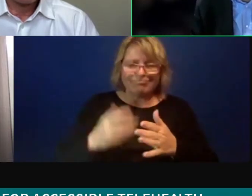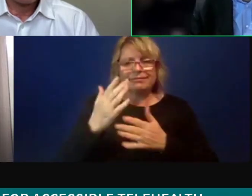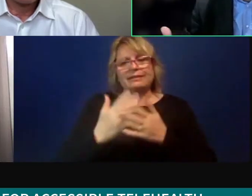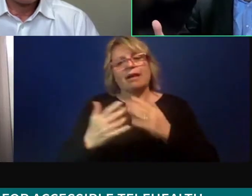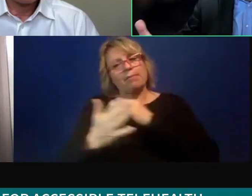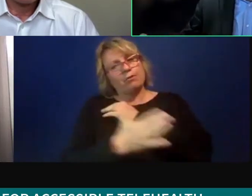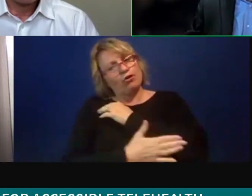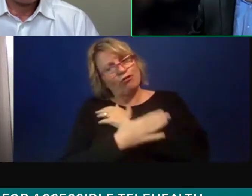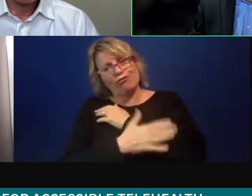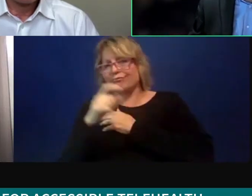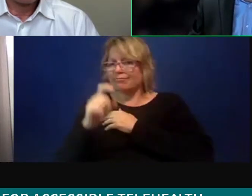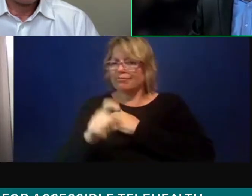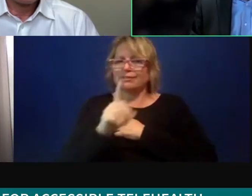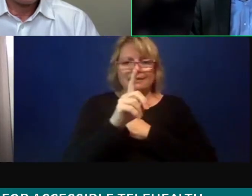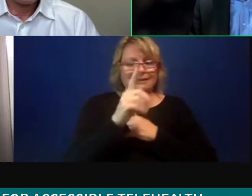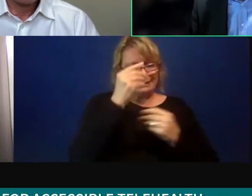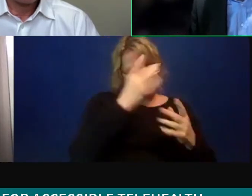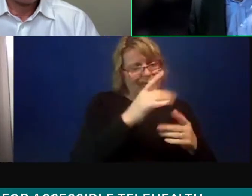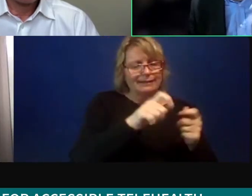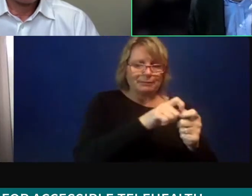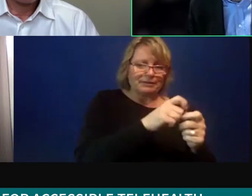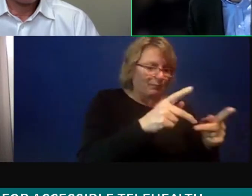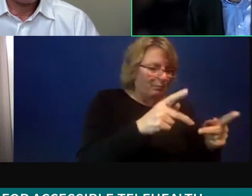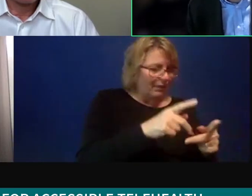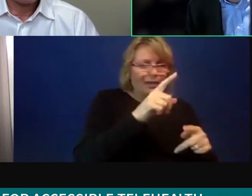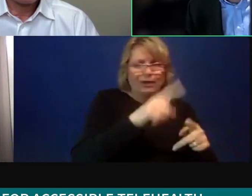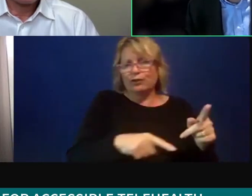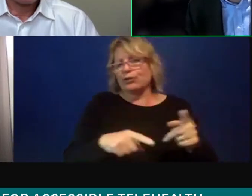certain data, certain places, in certain countries you can't export certain data. In certain